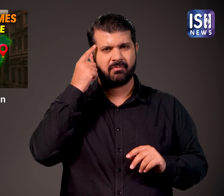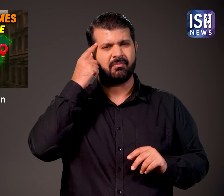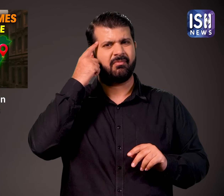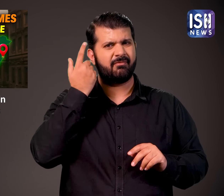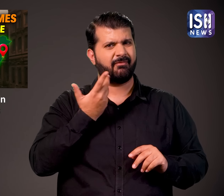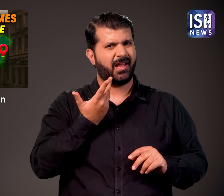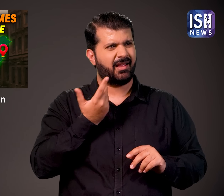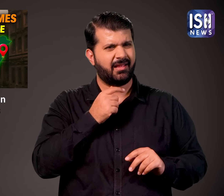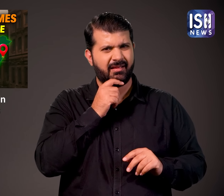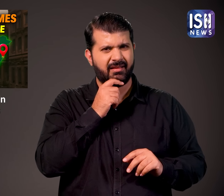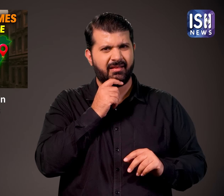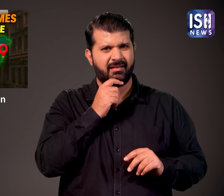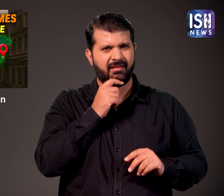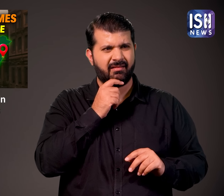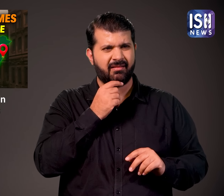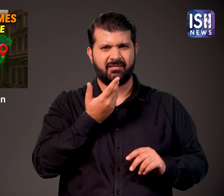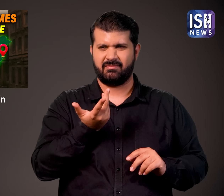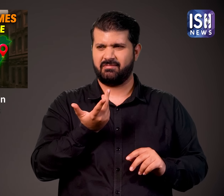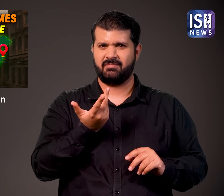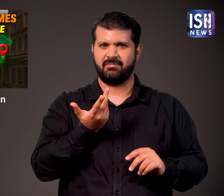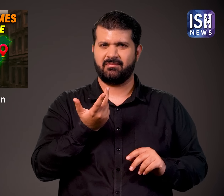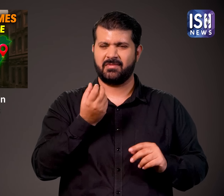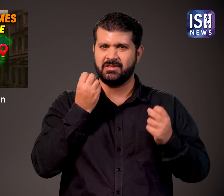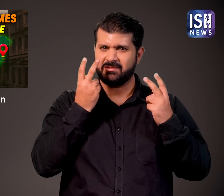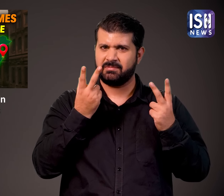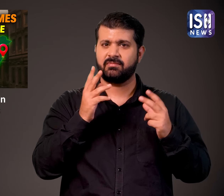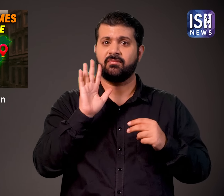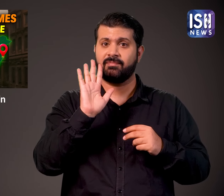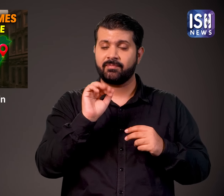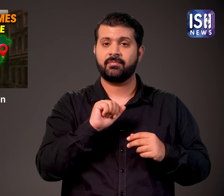But why is this campaign happening now? It is surprising.